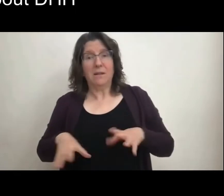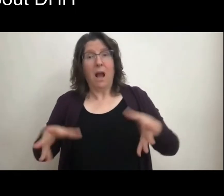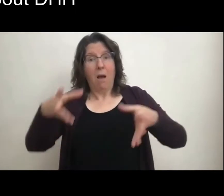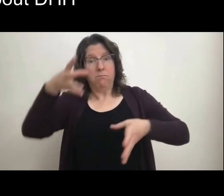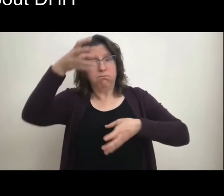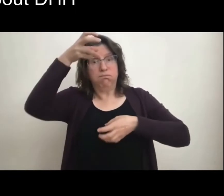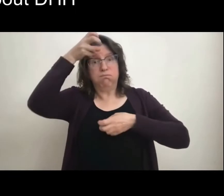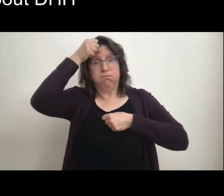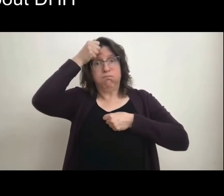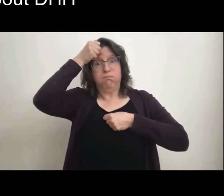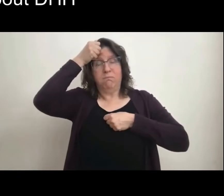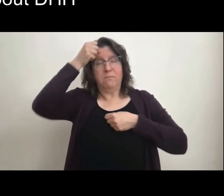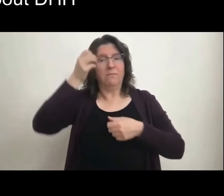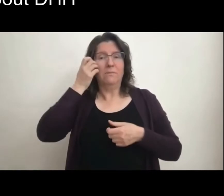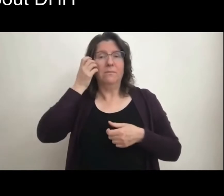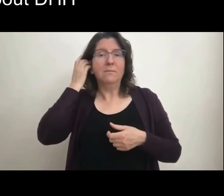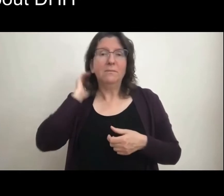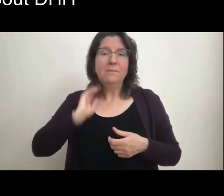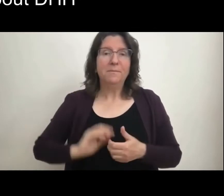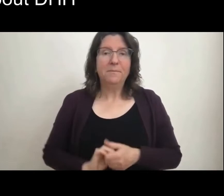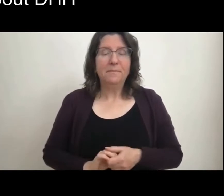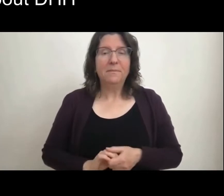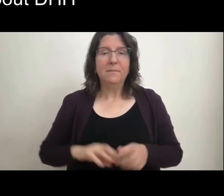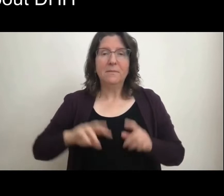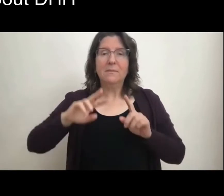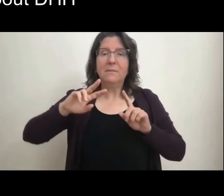Their struggles with English. Their emotional baggage.